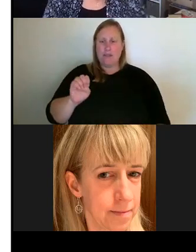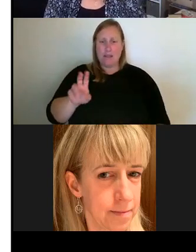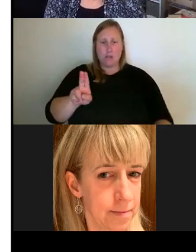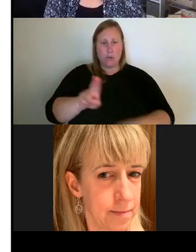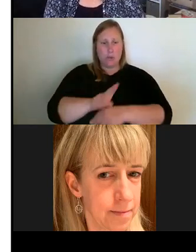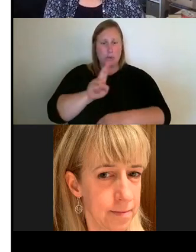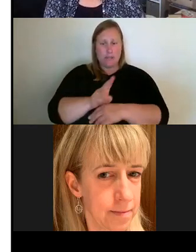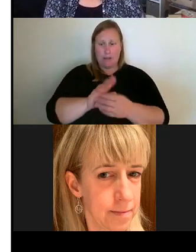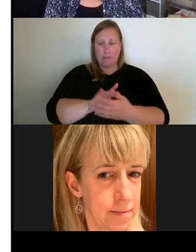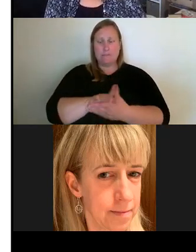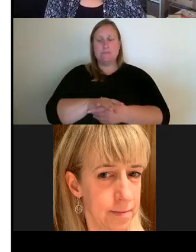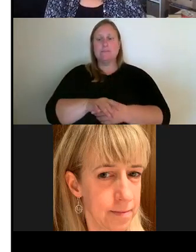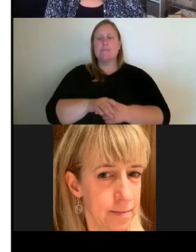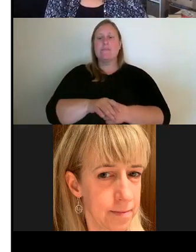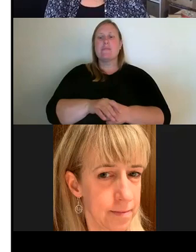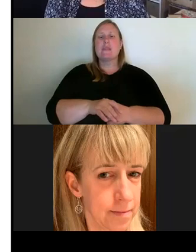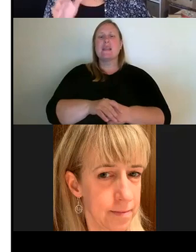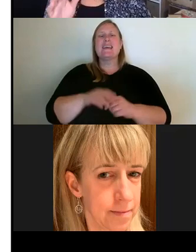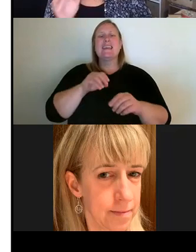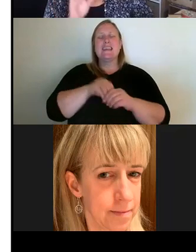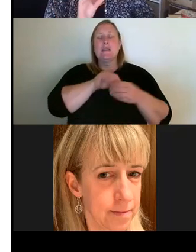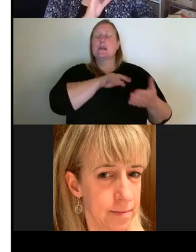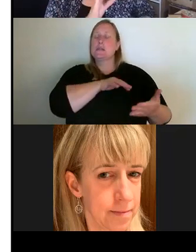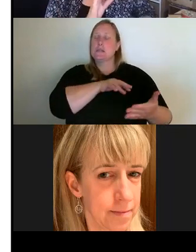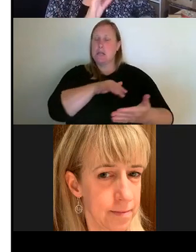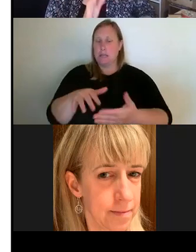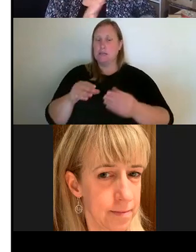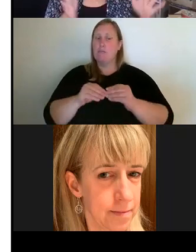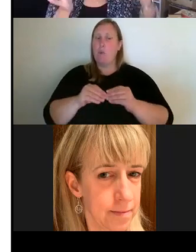So, in studies, more people prefer the